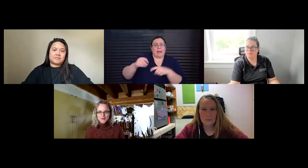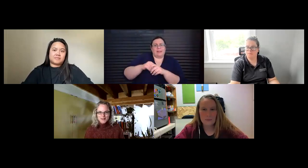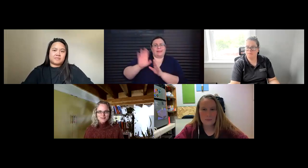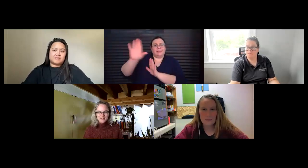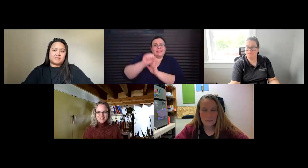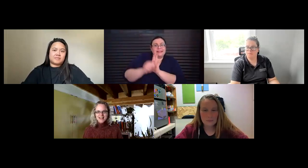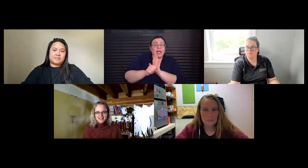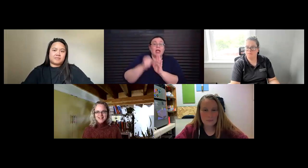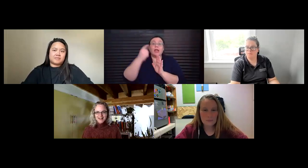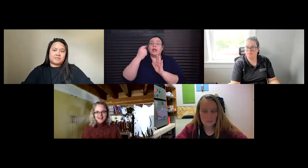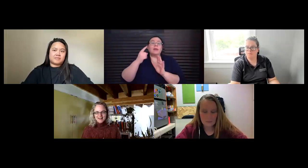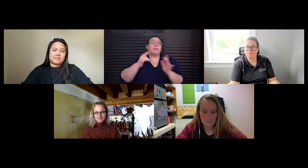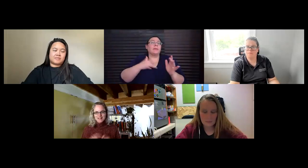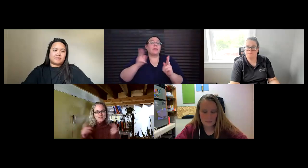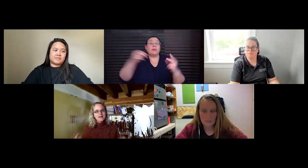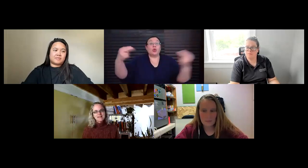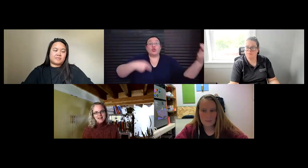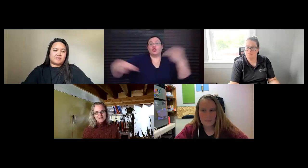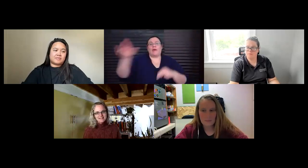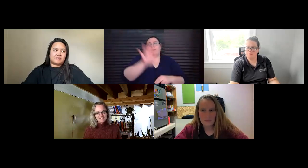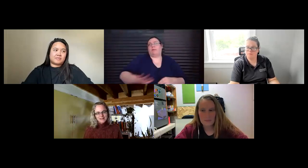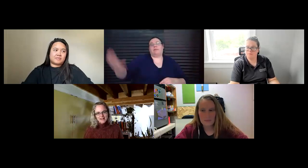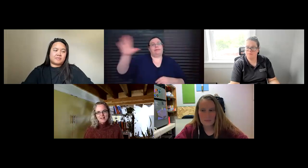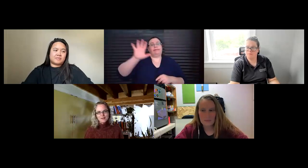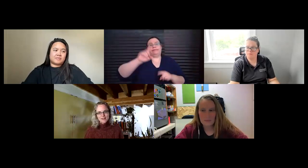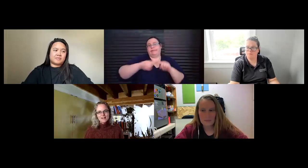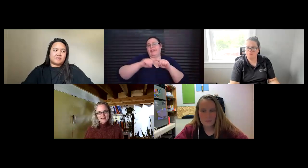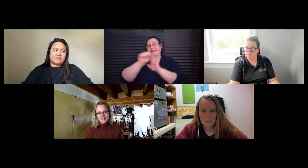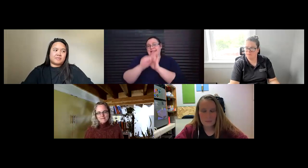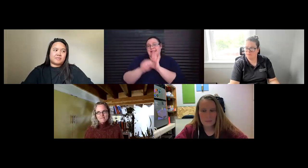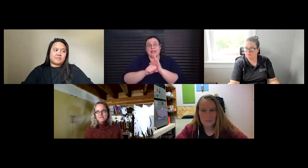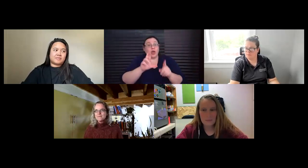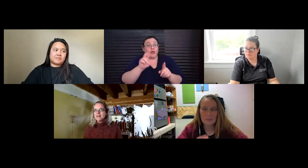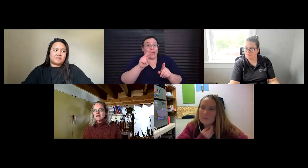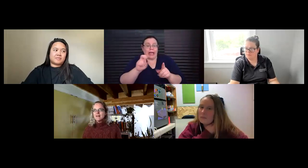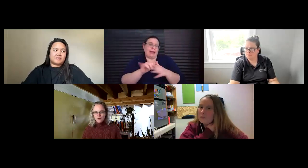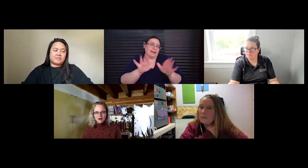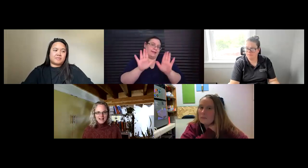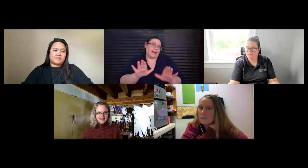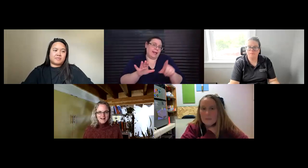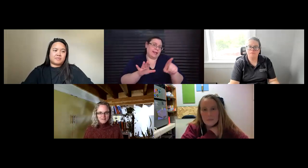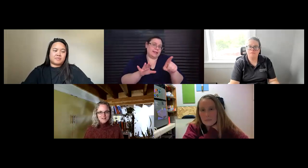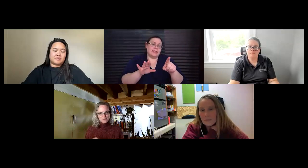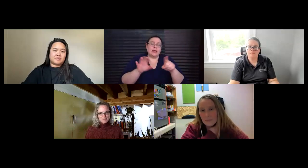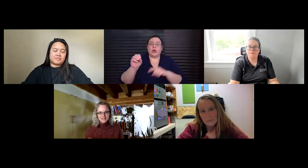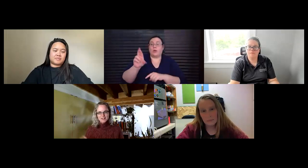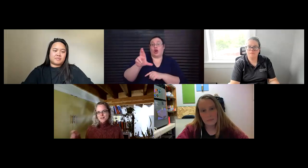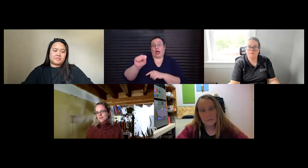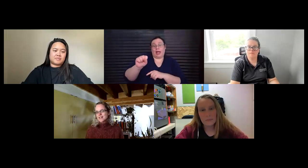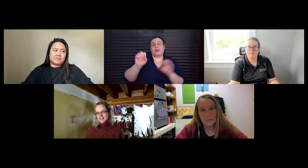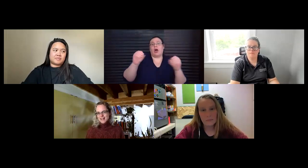all different states, that's great, Renee, that ORS that, office of rehabilitation services